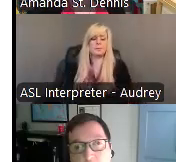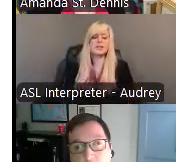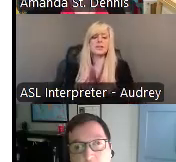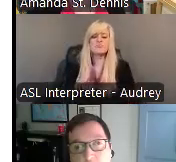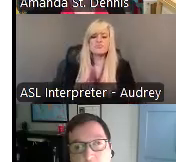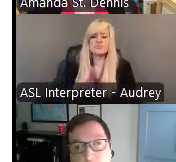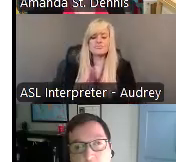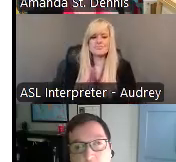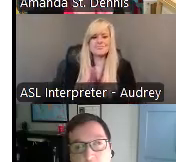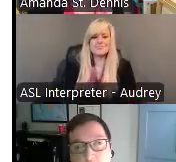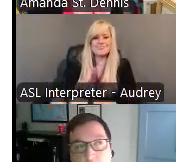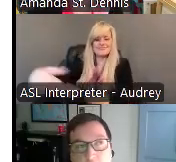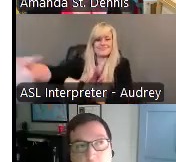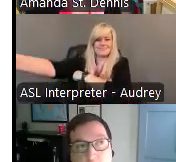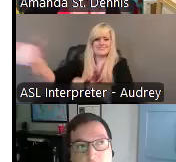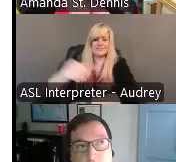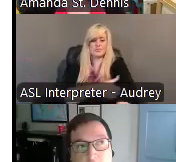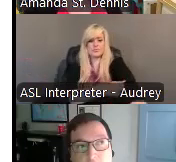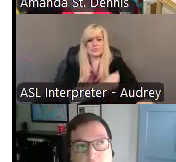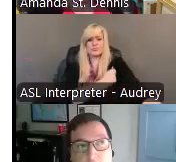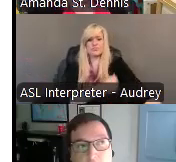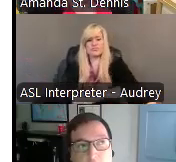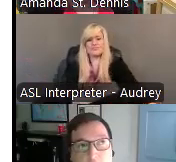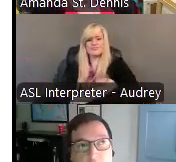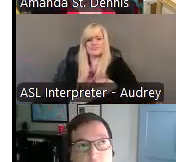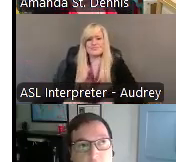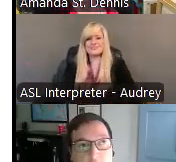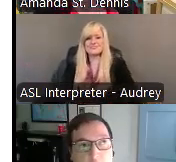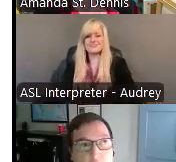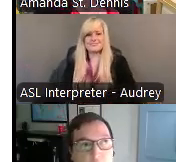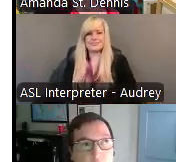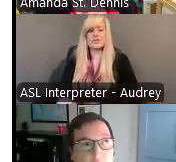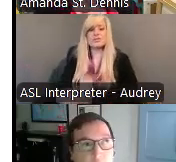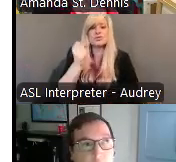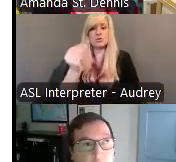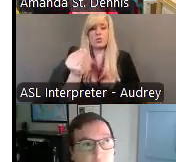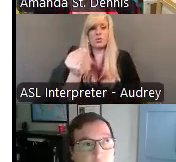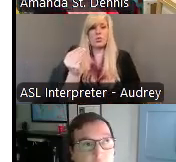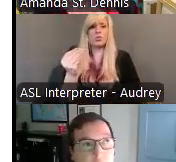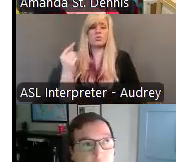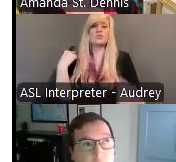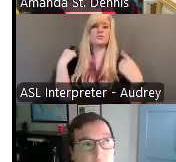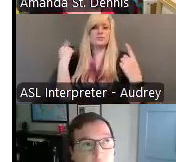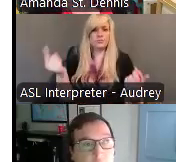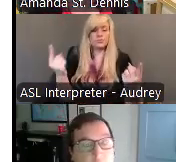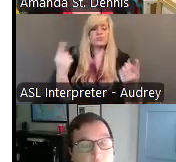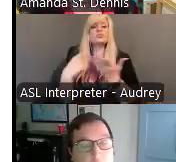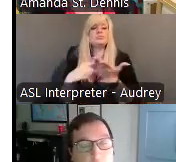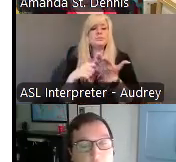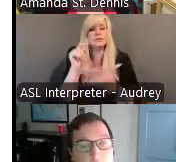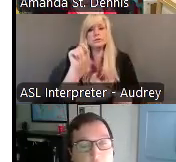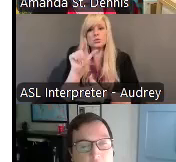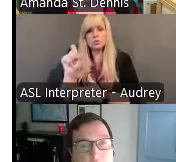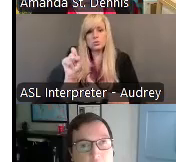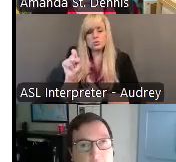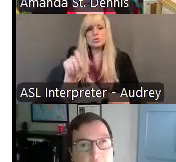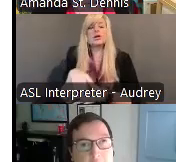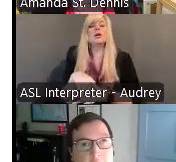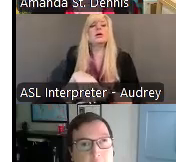Amanda St. Dennis: Next slide, please. So we have been talking about our tool. You are more than